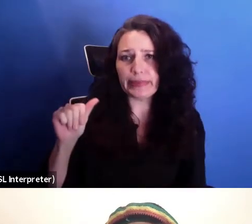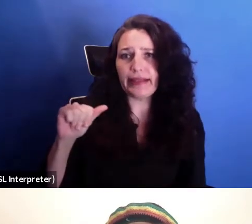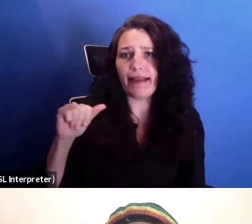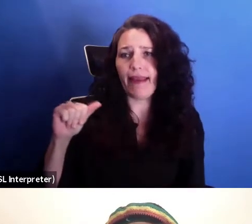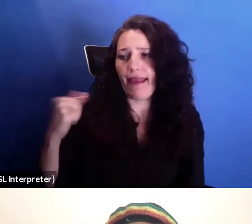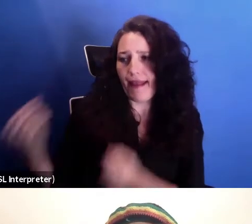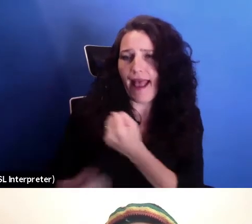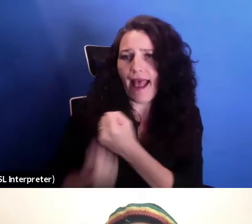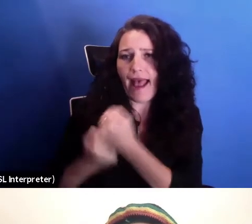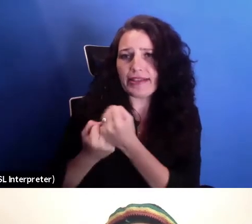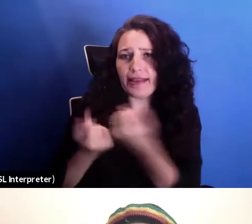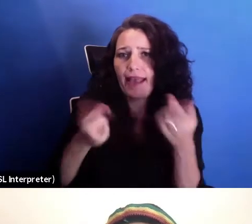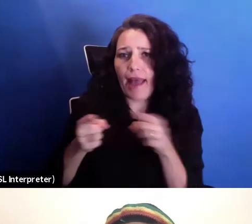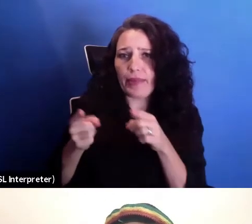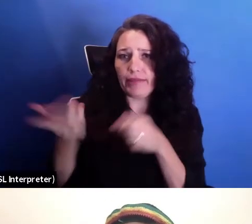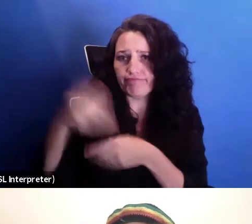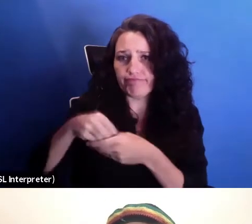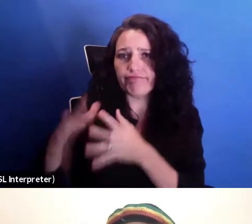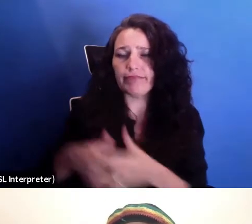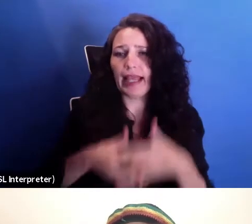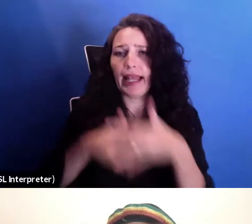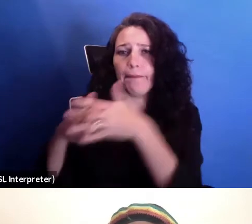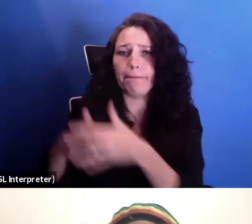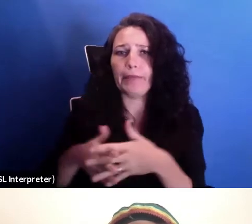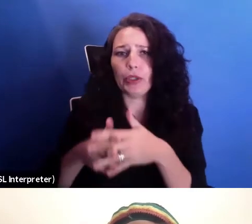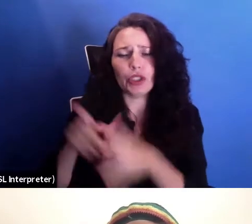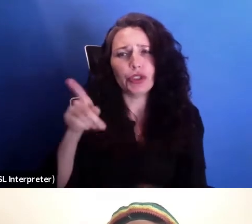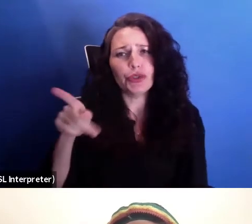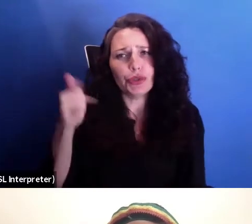but did you find yourself revisiting that history